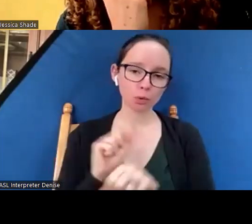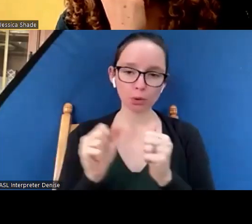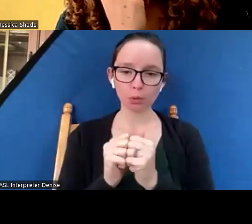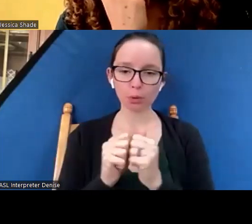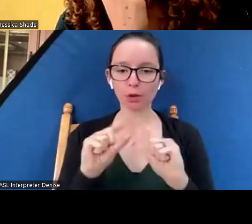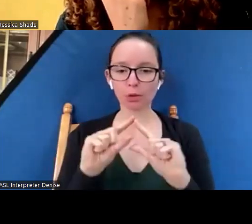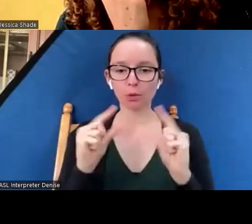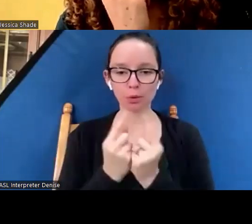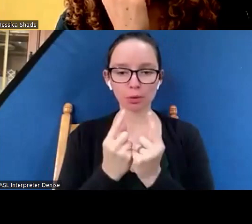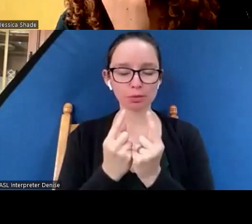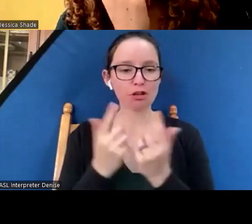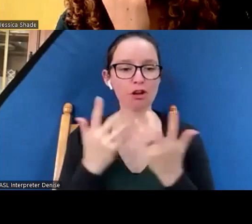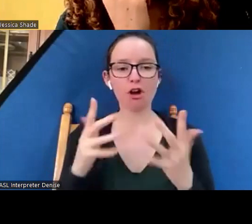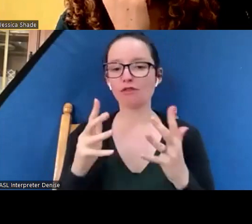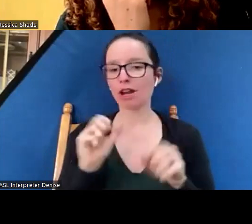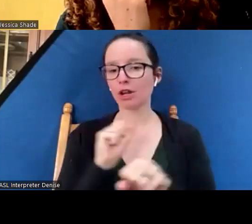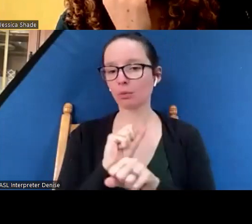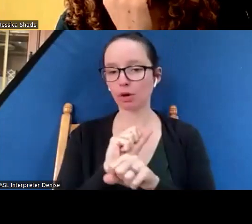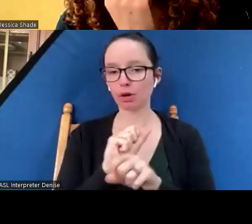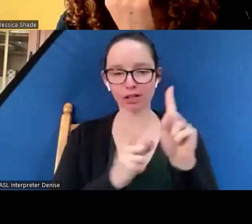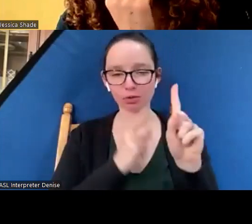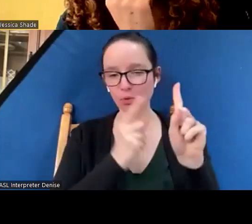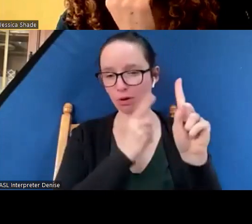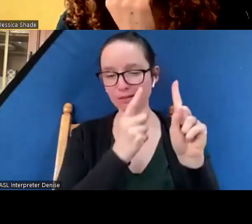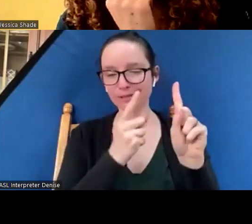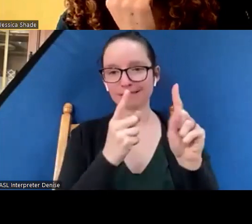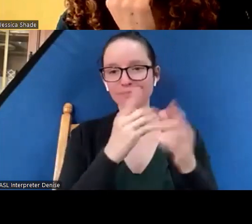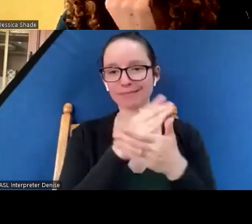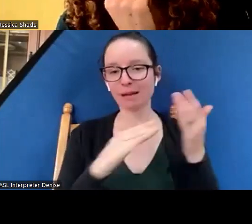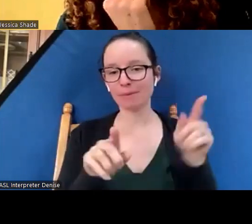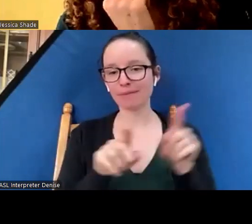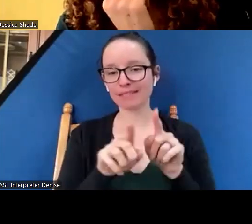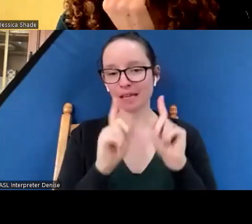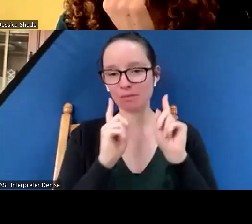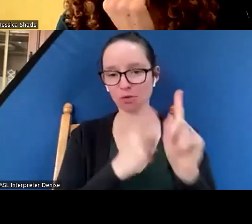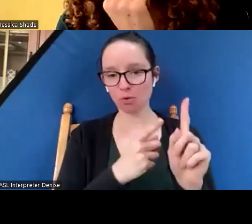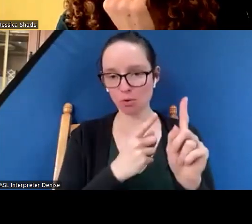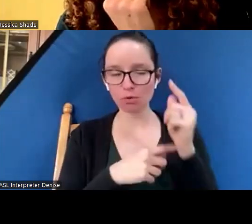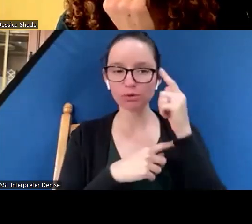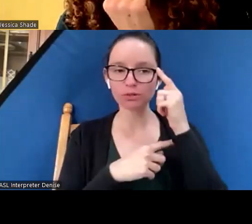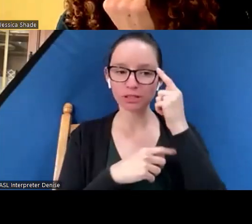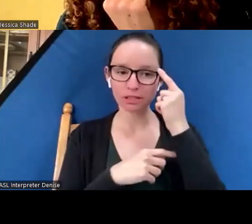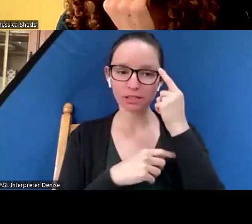working towards some of the same goals as the Sustainable Agriculture Well Systems program.